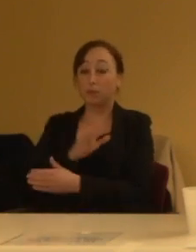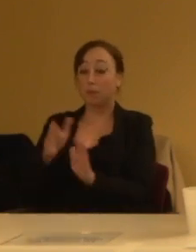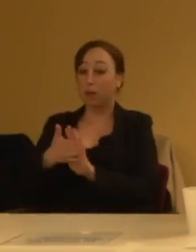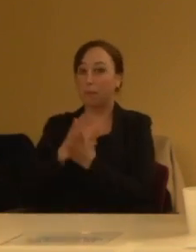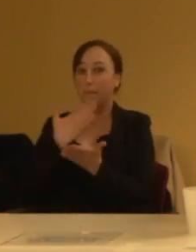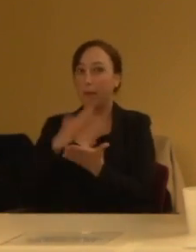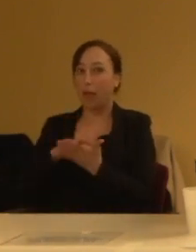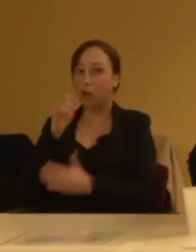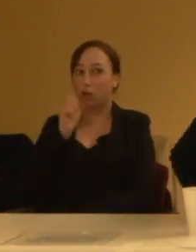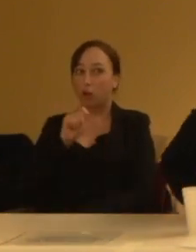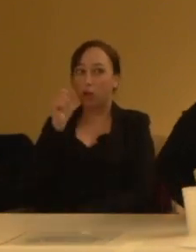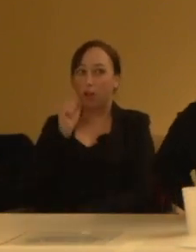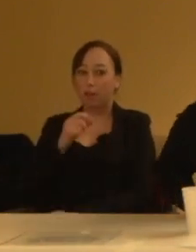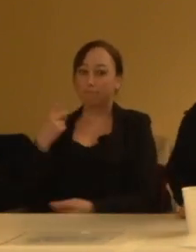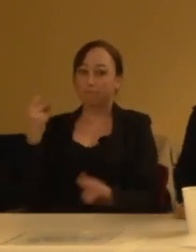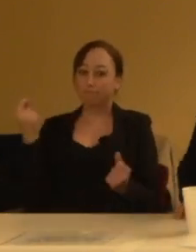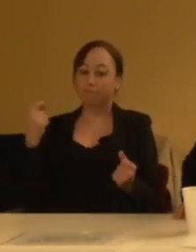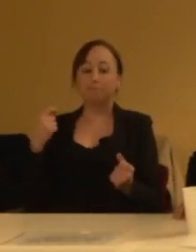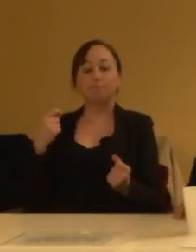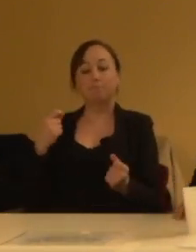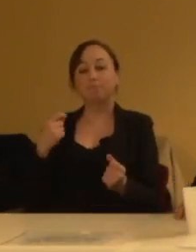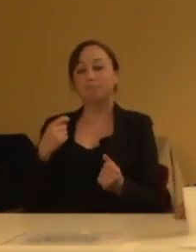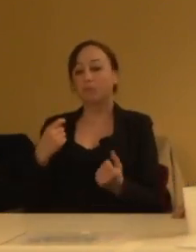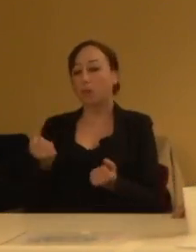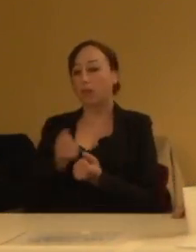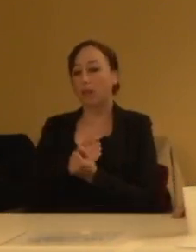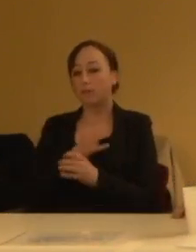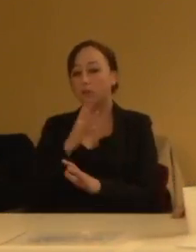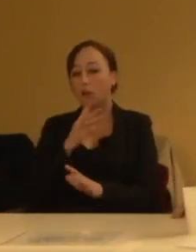if you love to talk, and a couple letters to the dean, like,